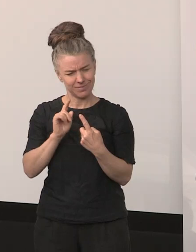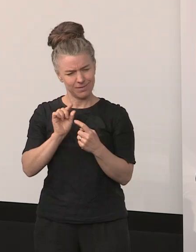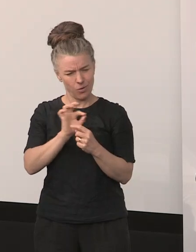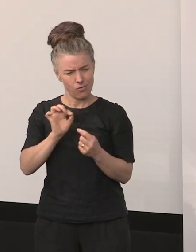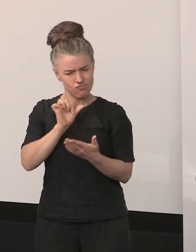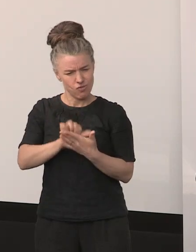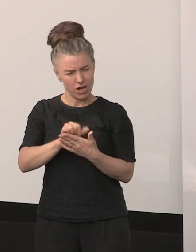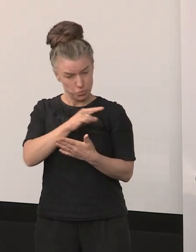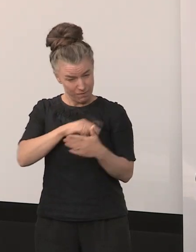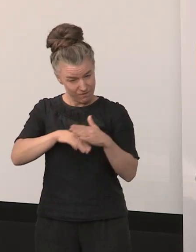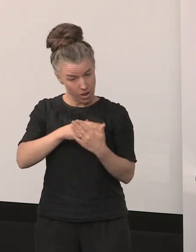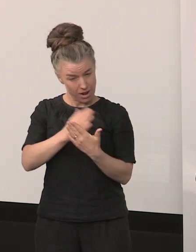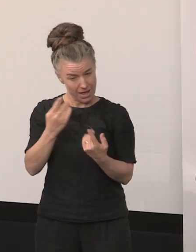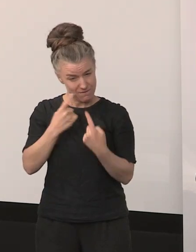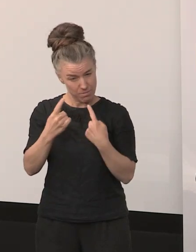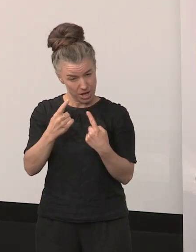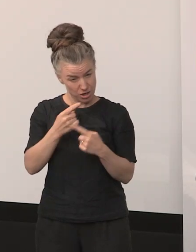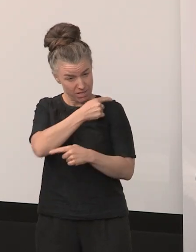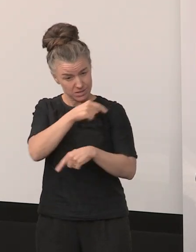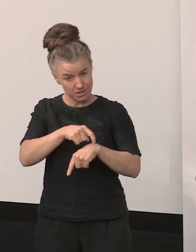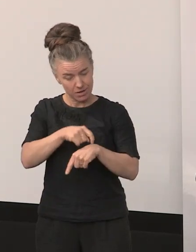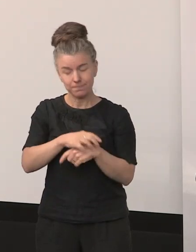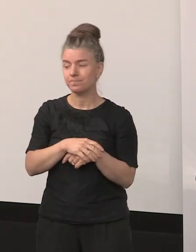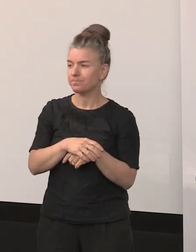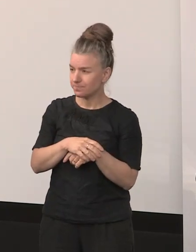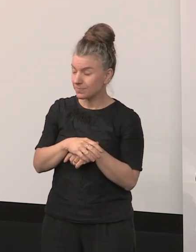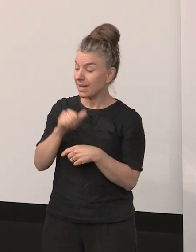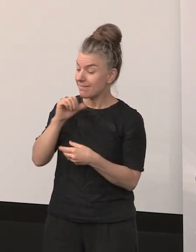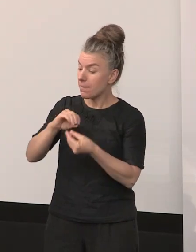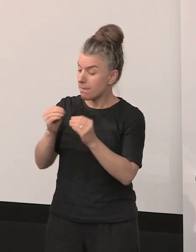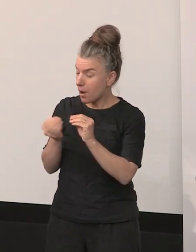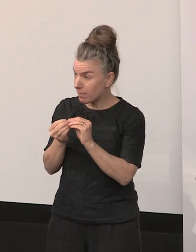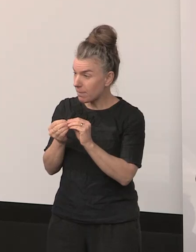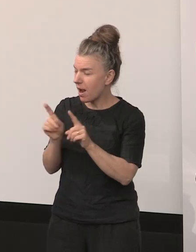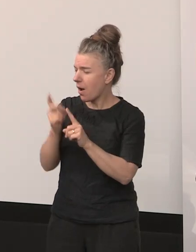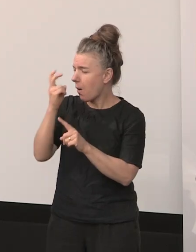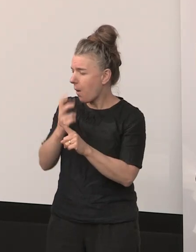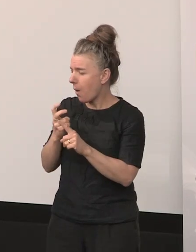mixed messages. Do you think you were as transparent as you could have been during that time?